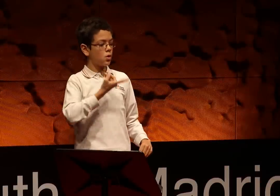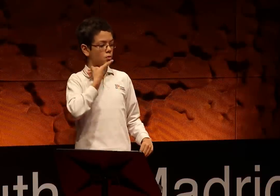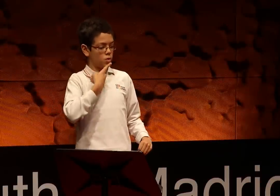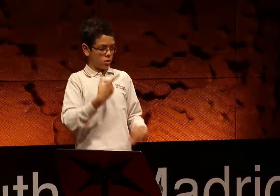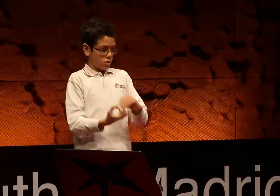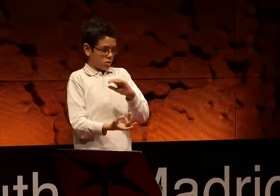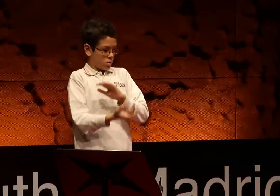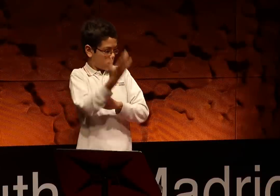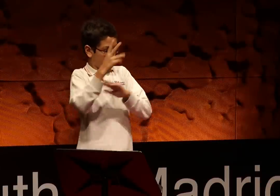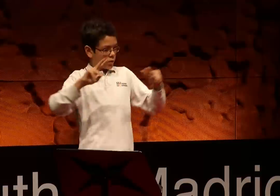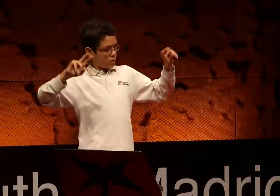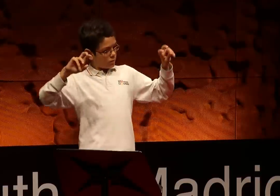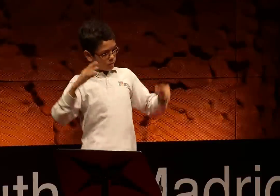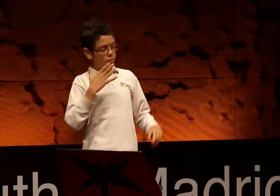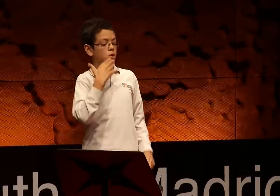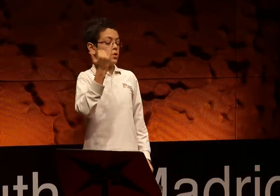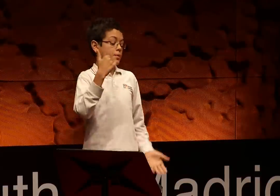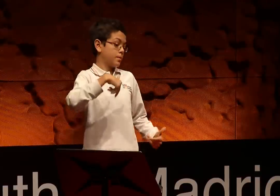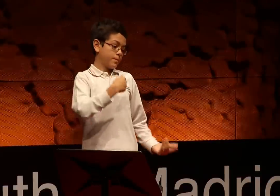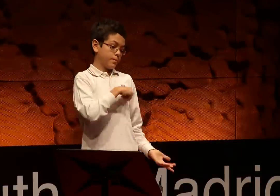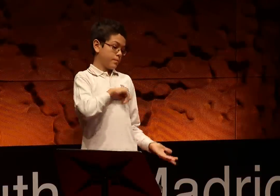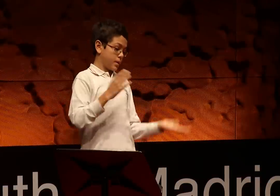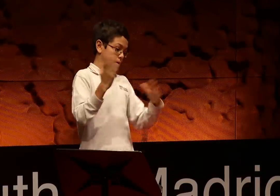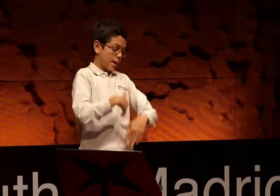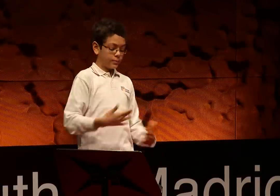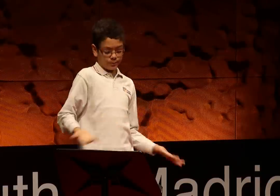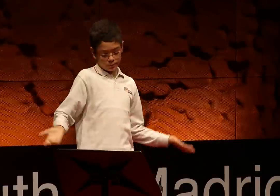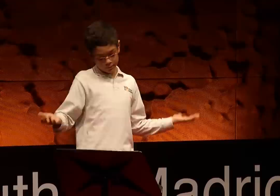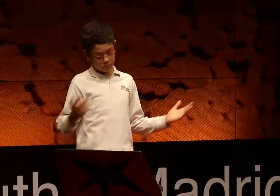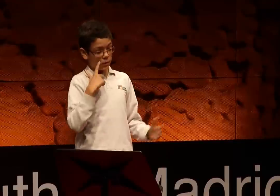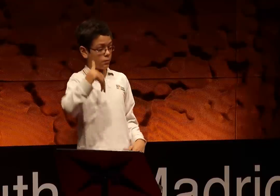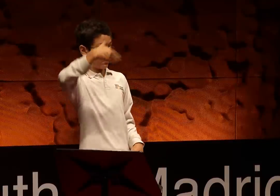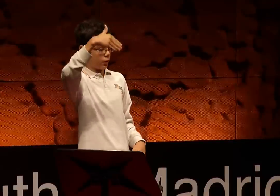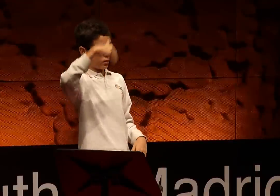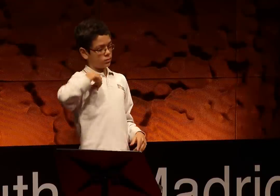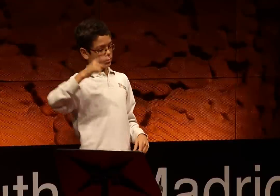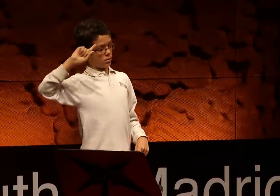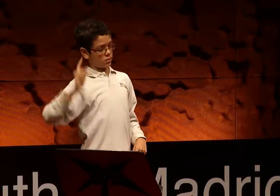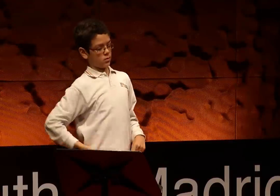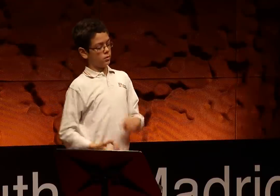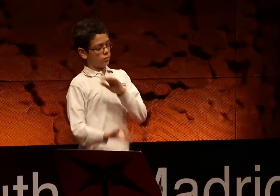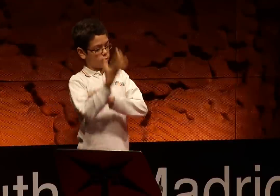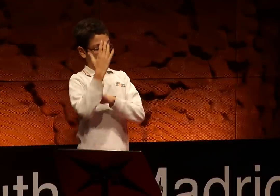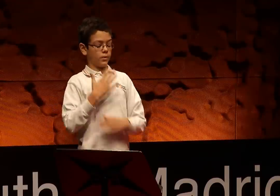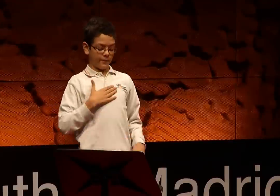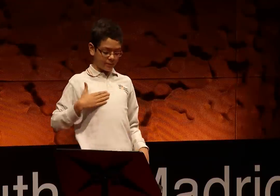What I hope for in the future with this passion of mine, is that hopefully, there will be a University like Gallaudet in Spain.